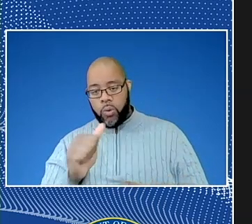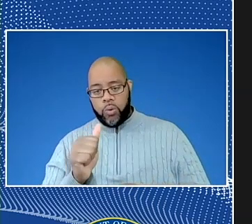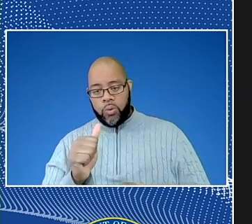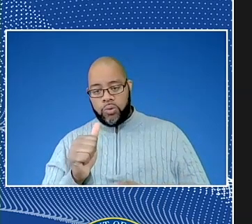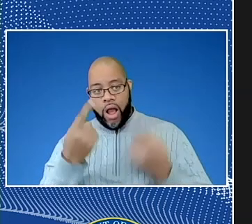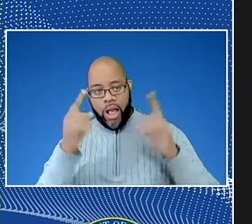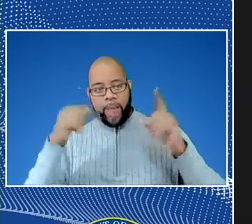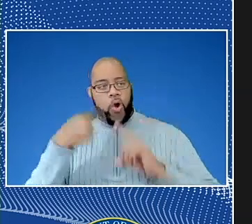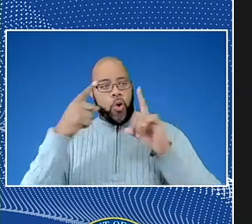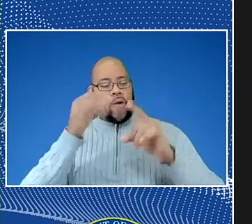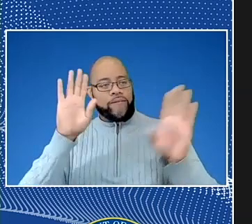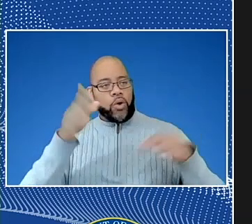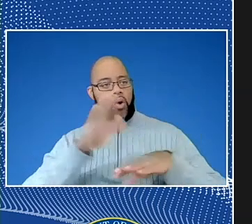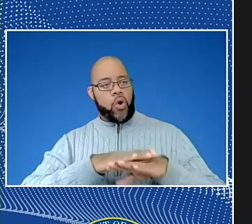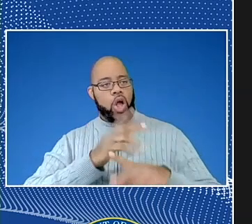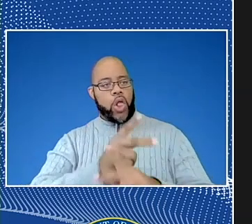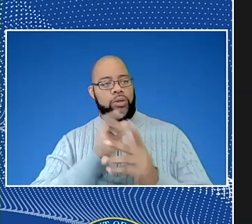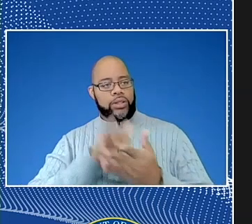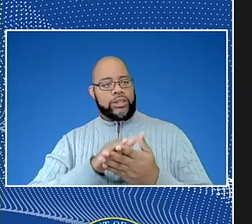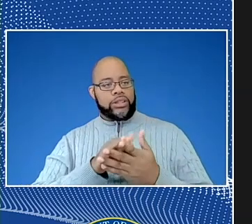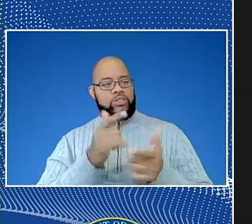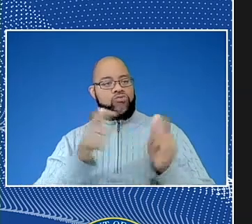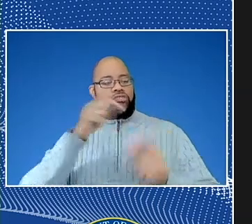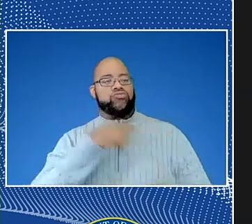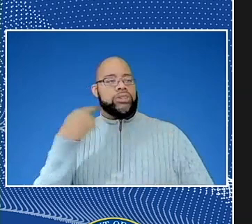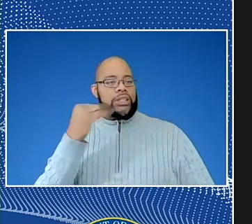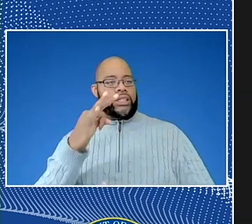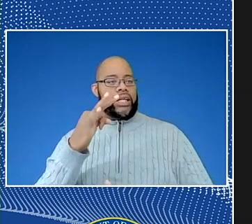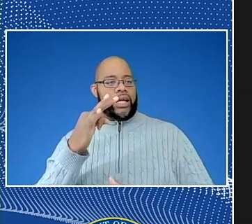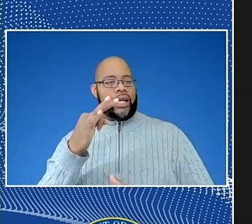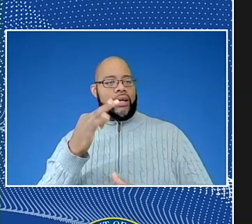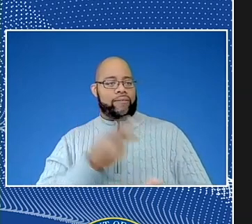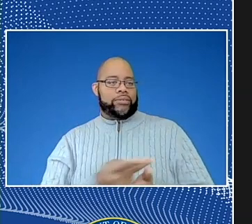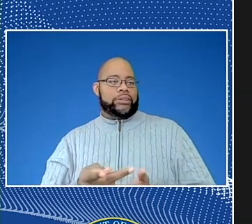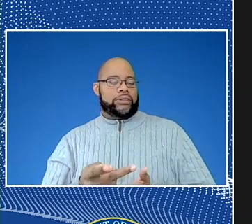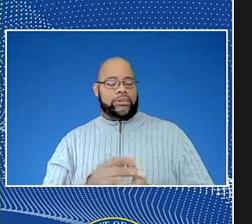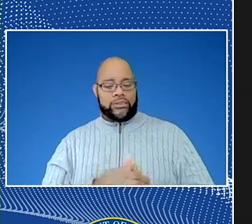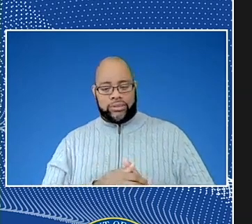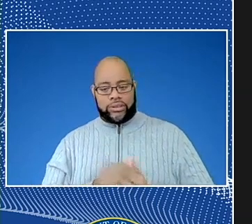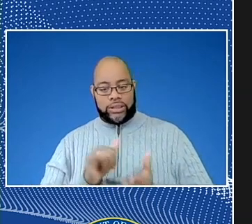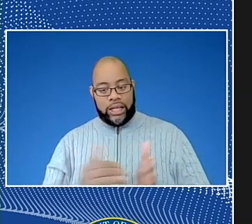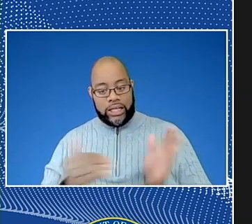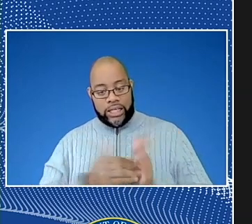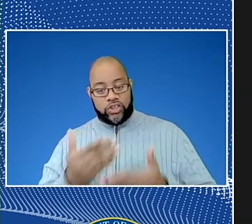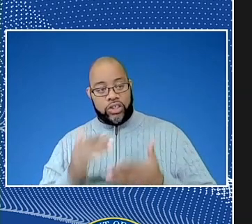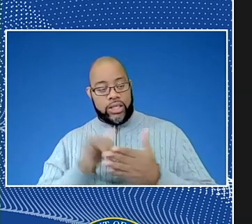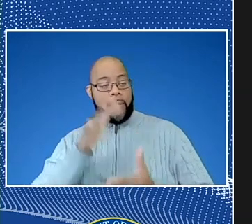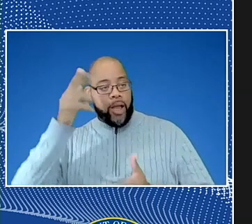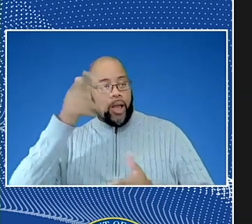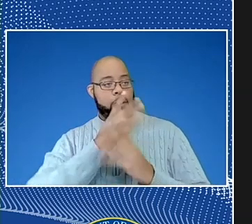of focusing on the loans at the greatest risk of delinquency and default, which again, suggests that parent borrowers are